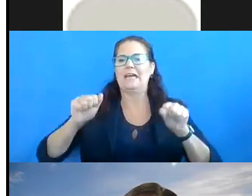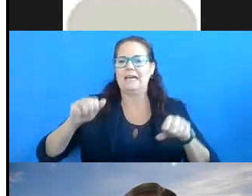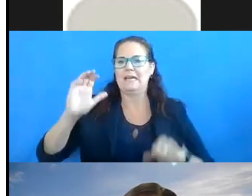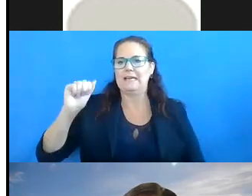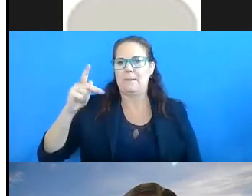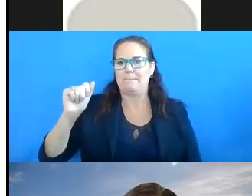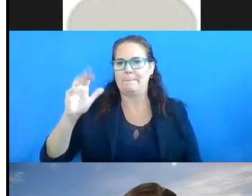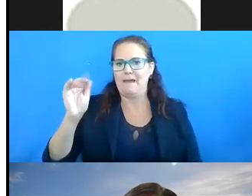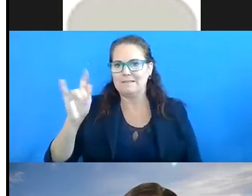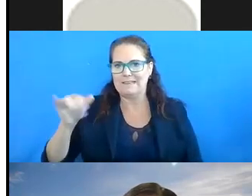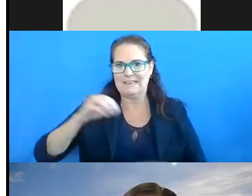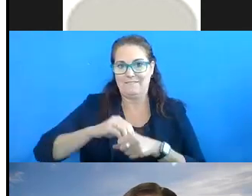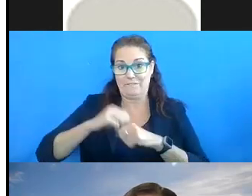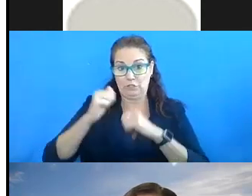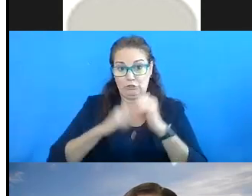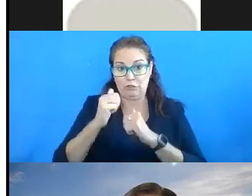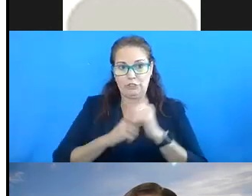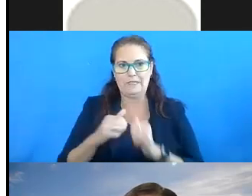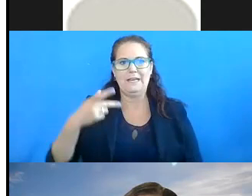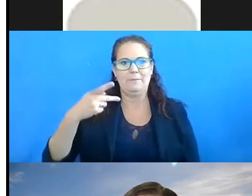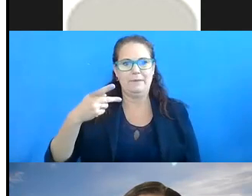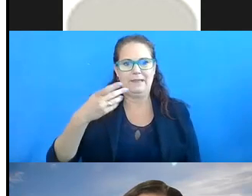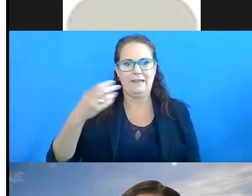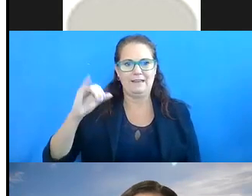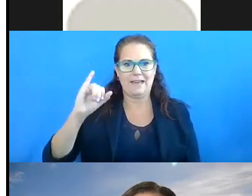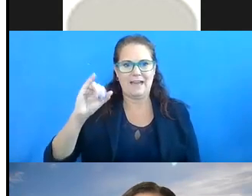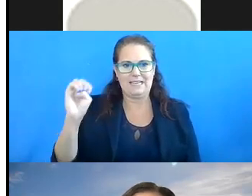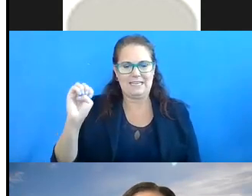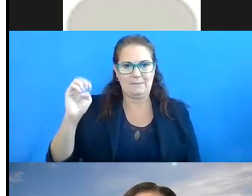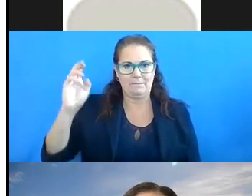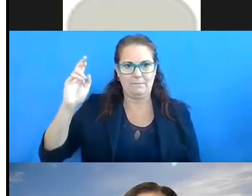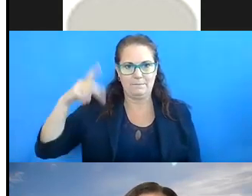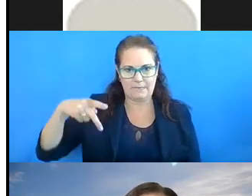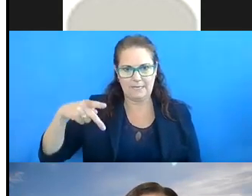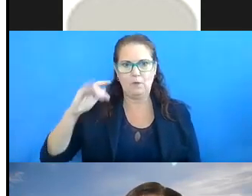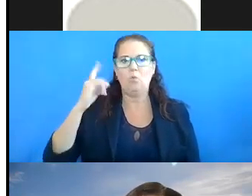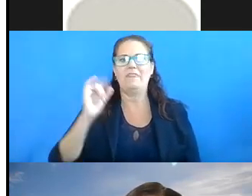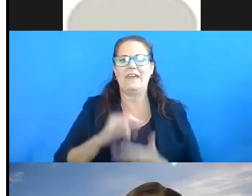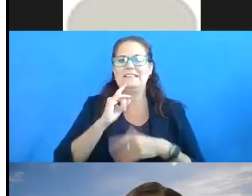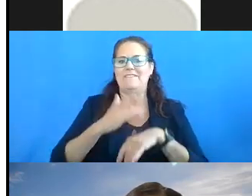and infrastructure. The PNIDP, that’s one that is available every single year as well.